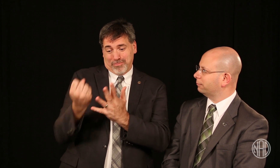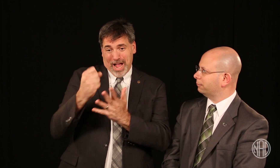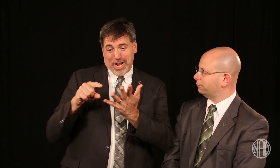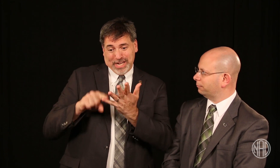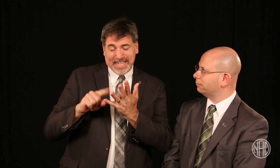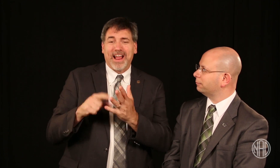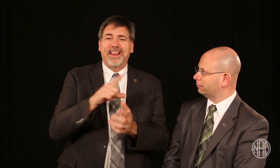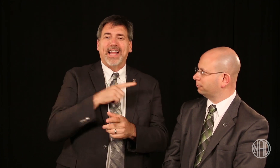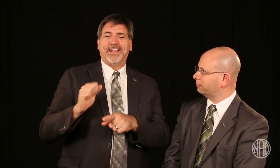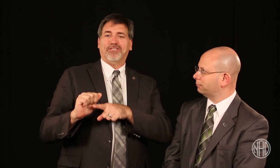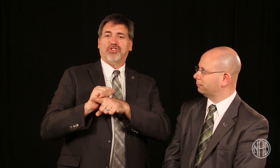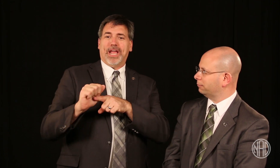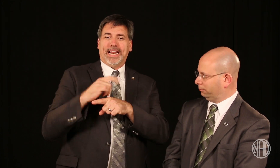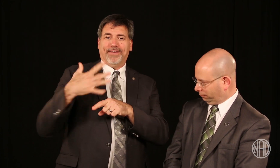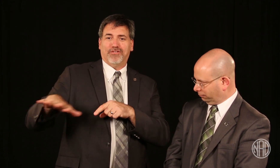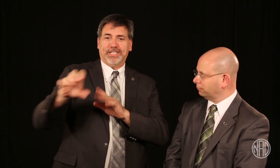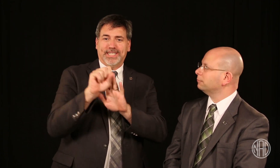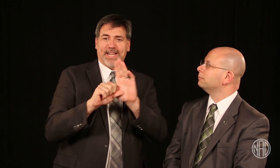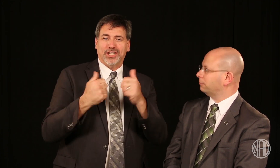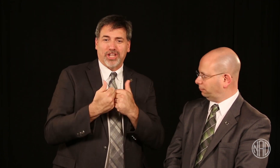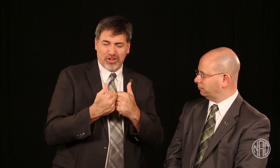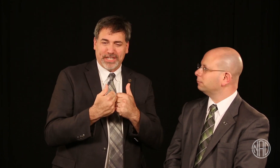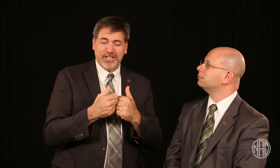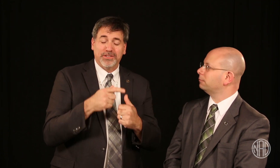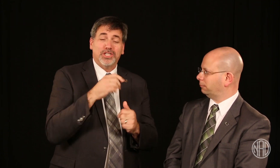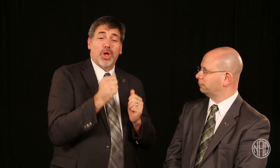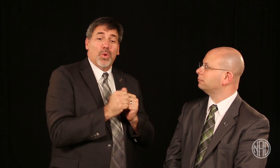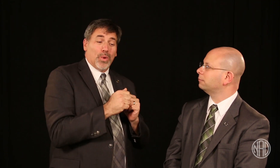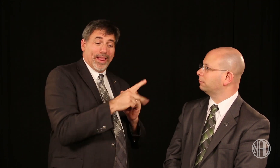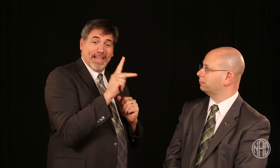the last priority which addresses legislative training for State Associations.